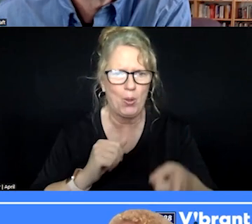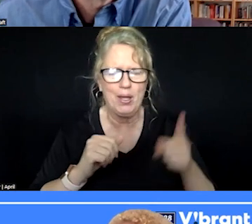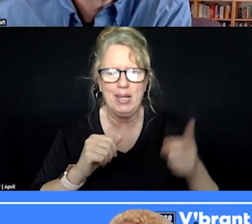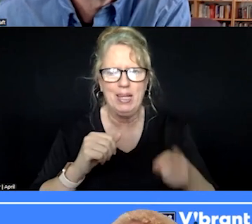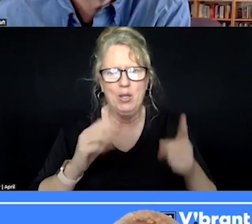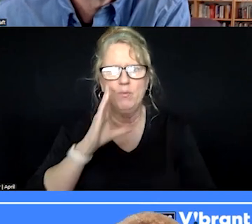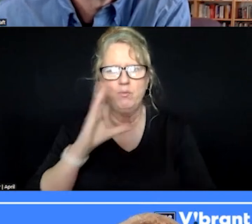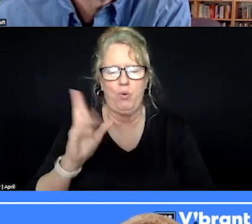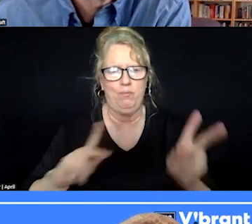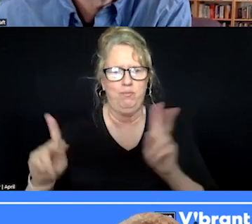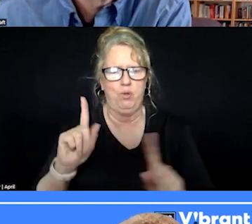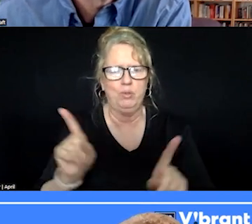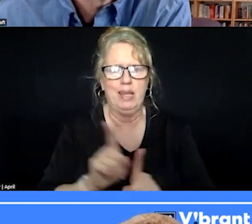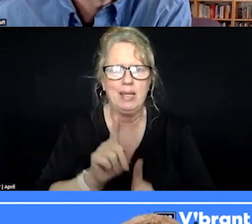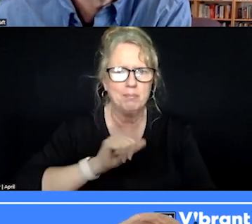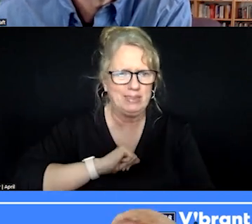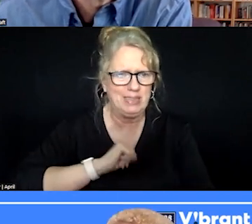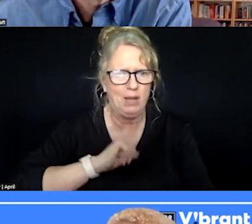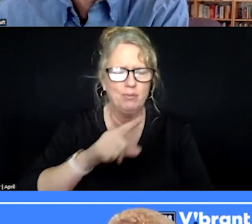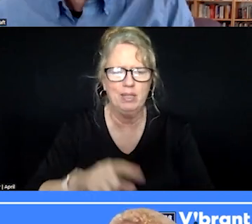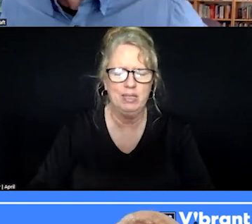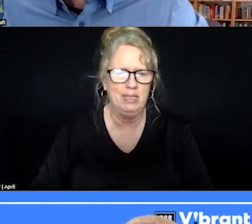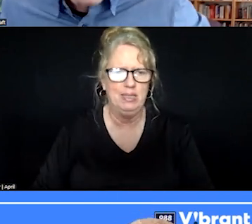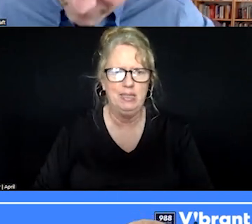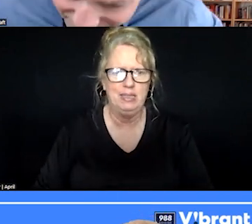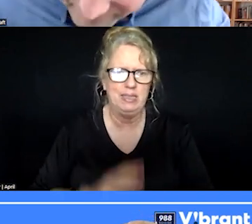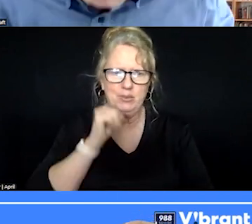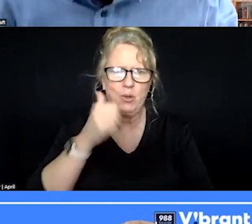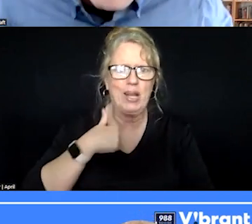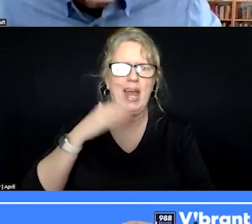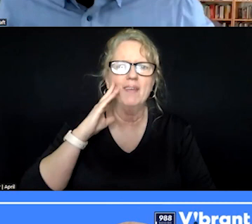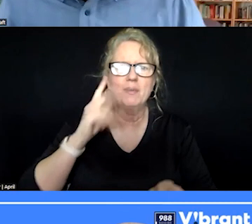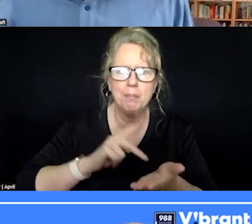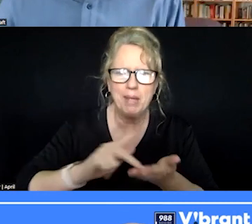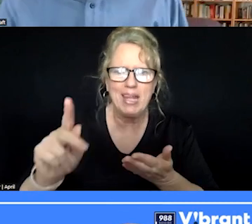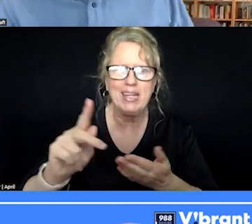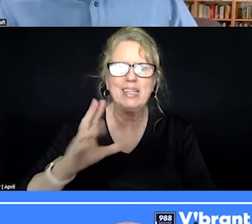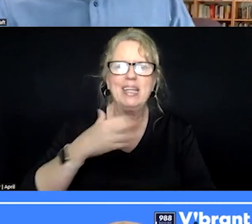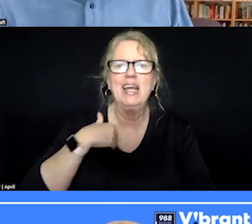FOR FOLKS LIKE ME, WHO DON'T HAVE A PAID VERSION OF CHATGPT, THIS